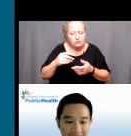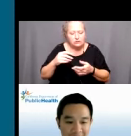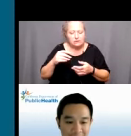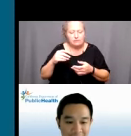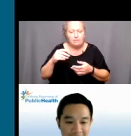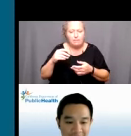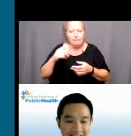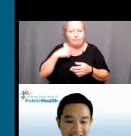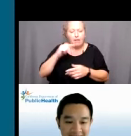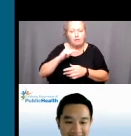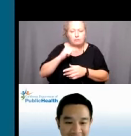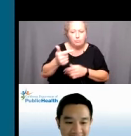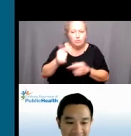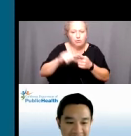back to Linda Helland.